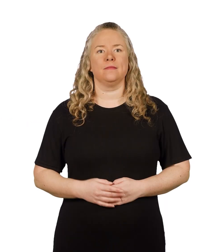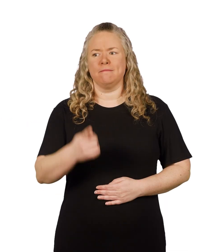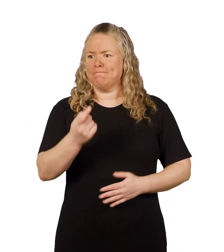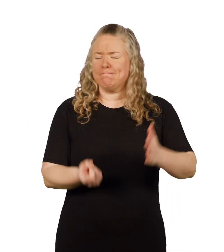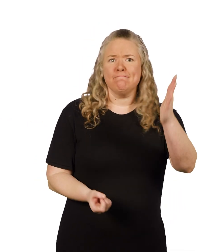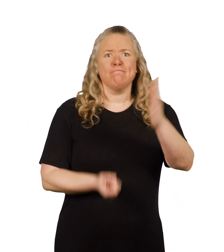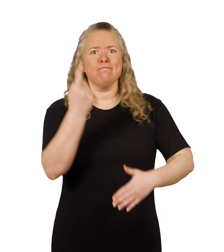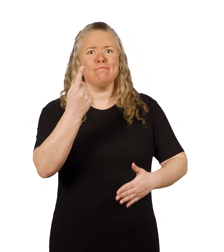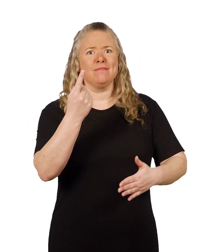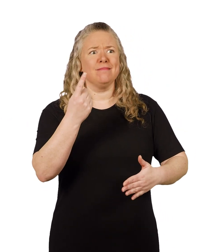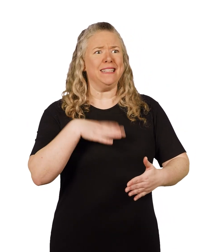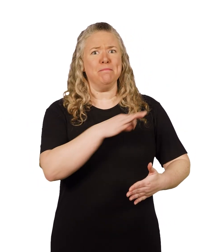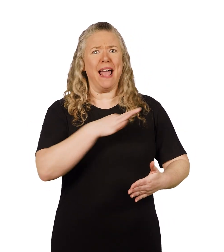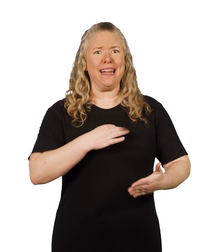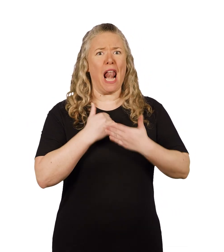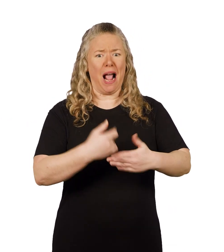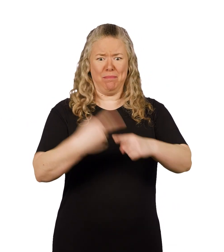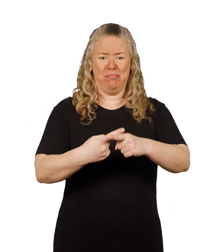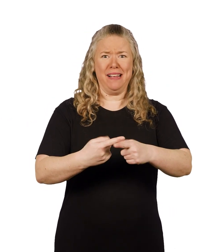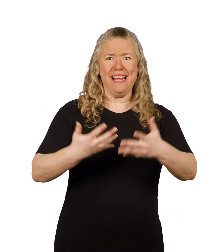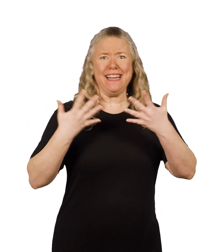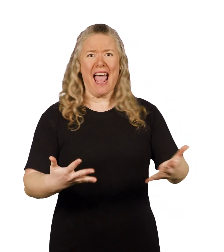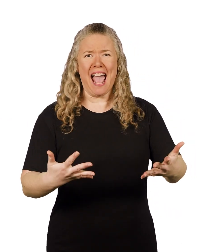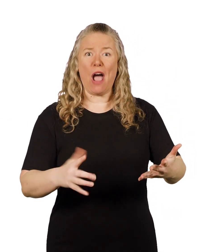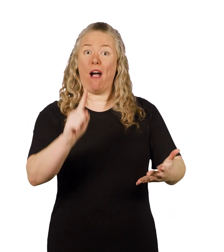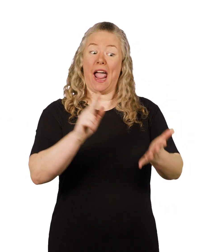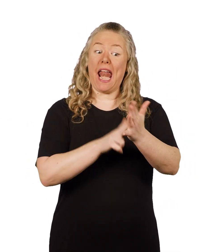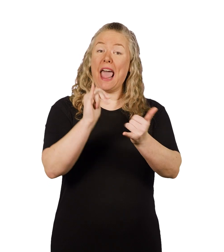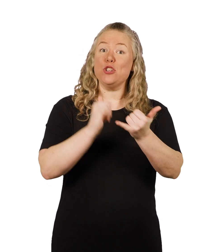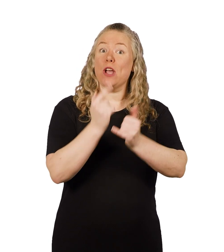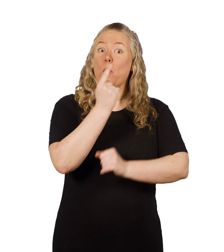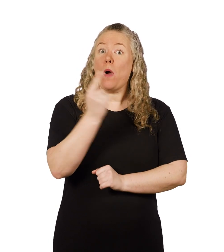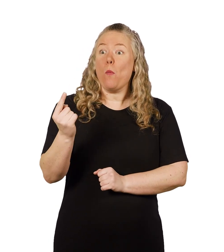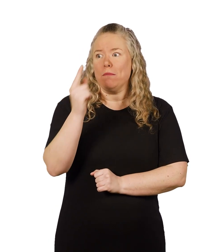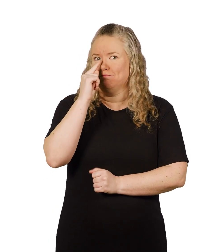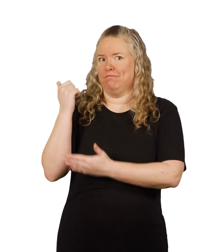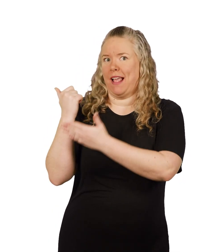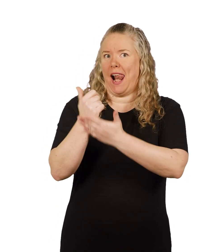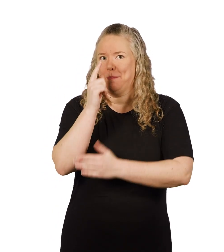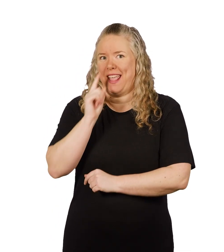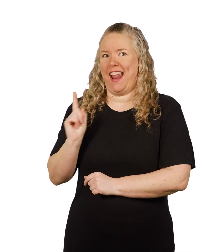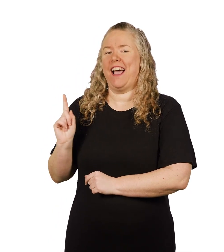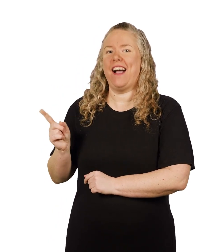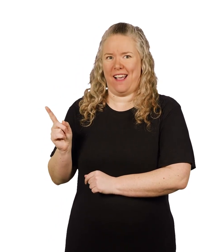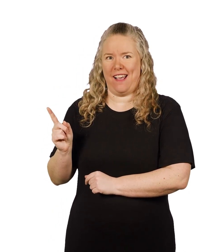NHS 111 can help if you think you need medical help right now.